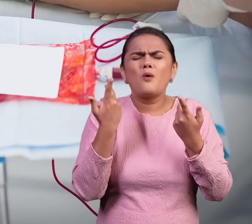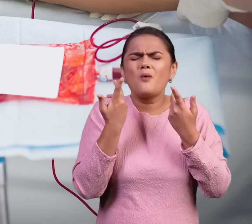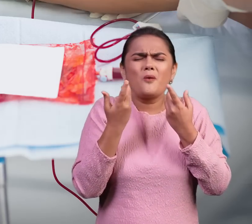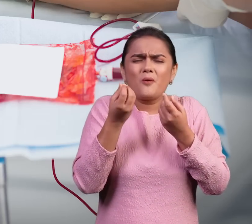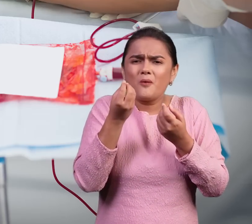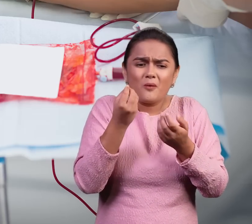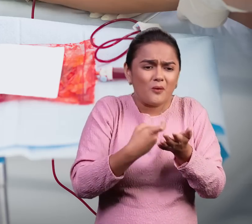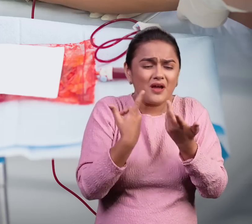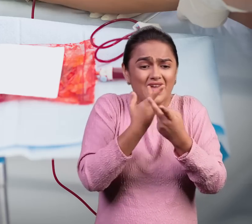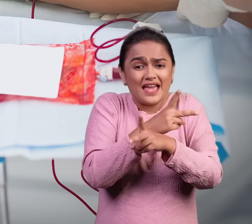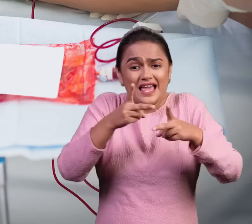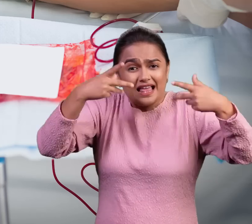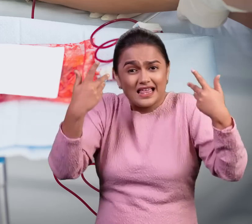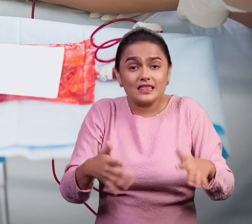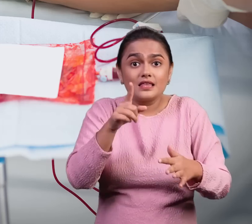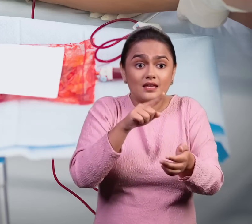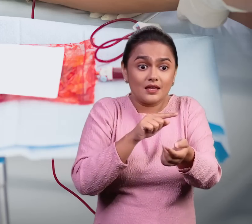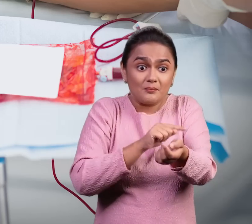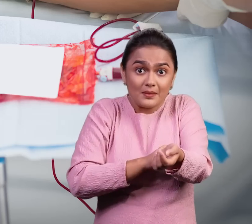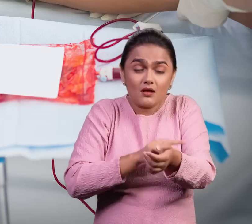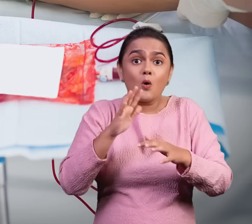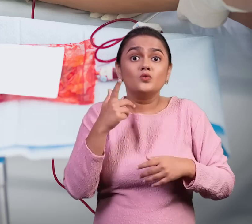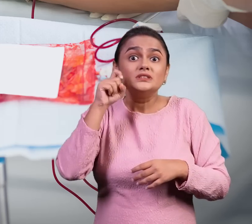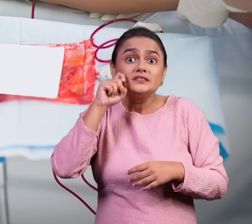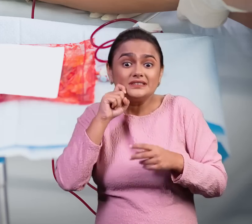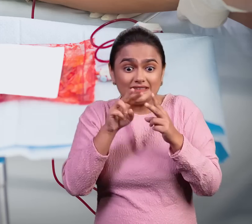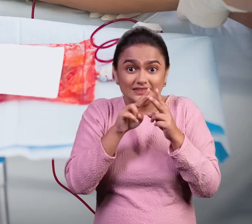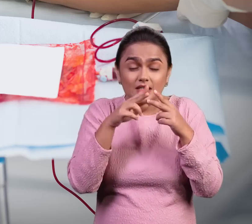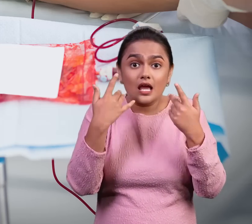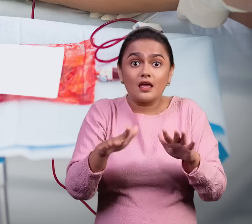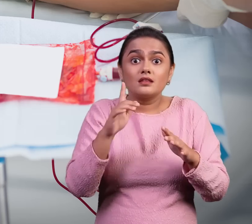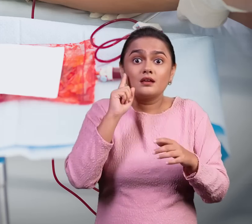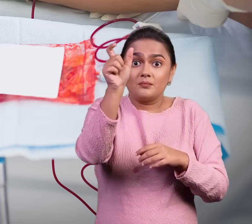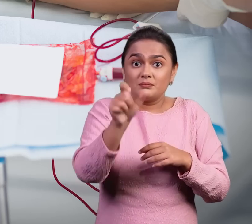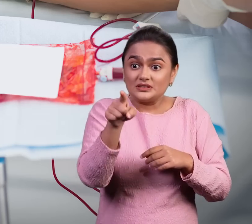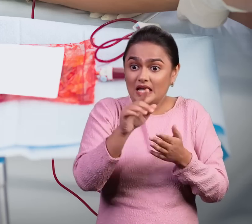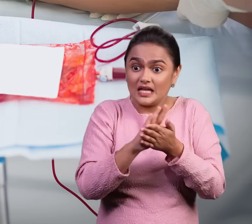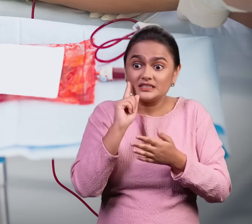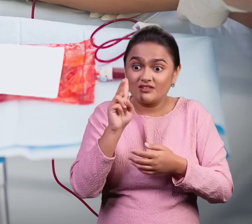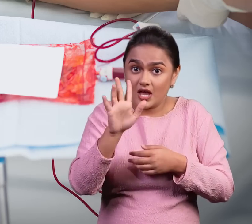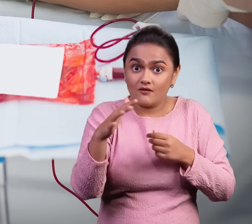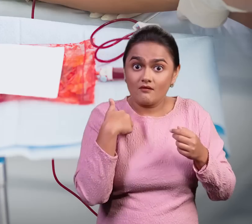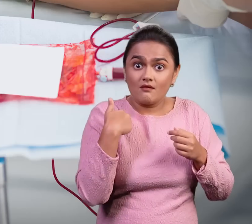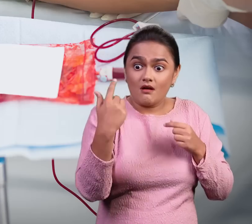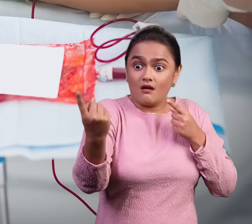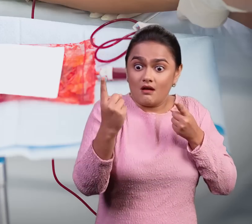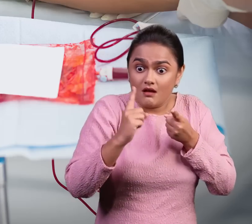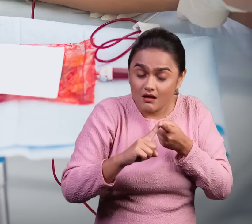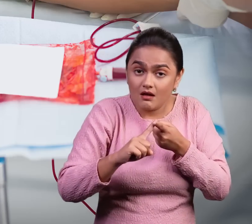If you get exposed to an HIV-positive person, through blood or sexually,